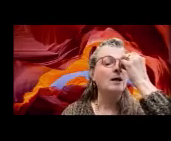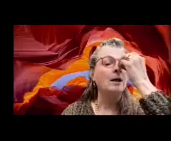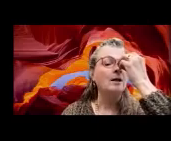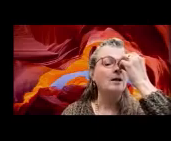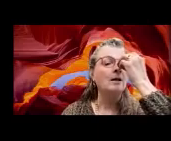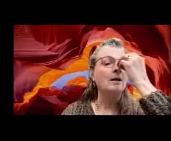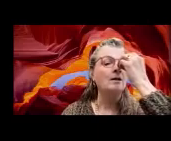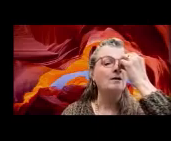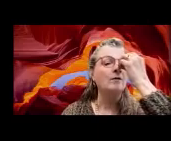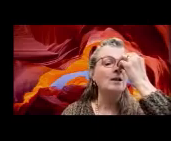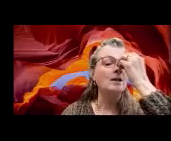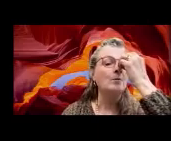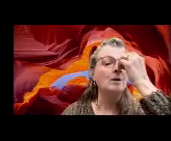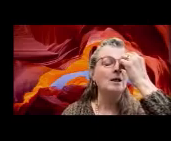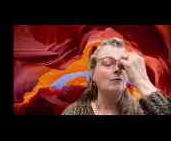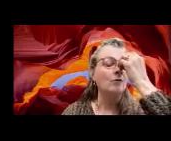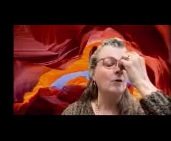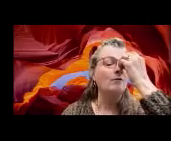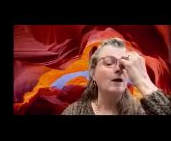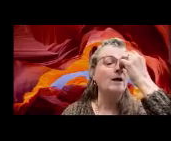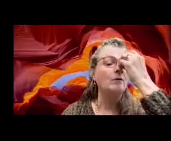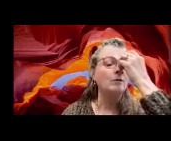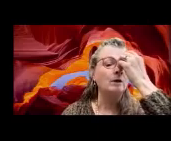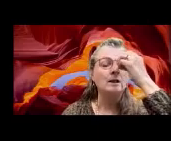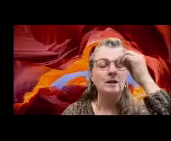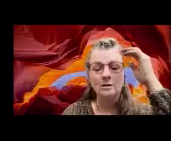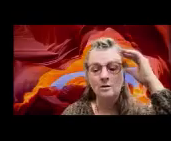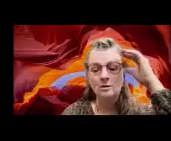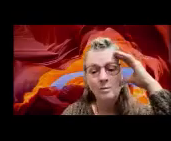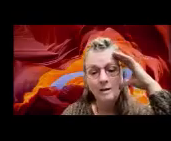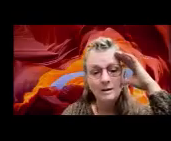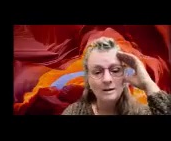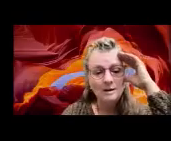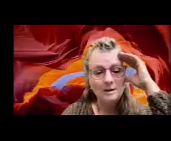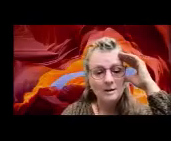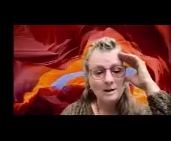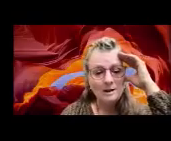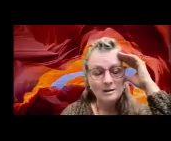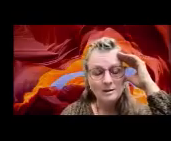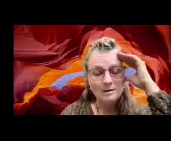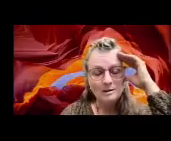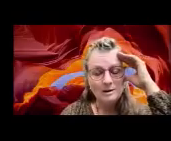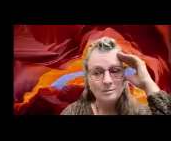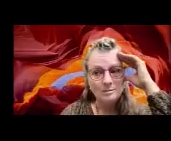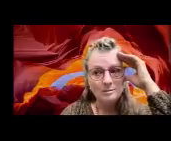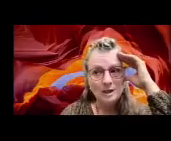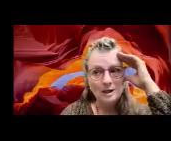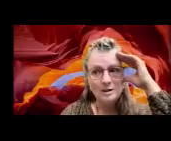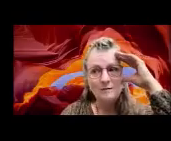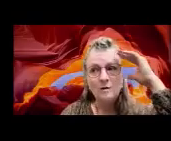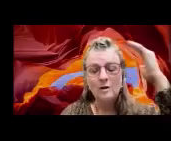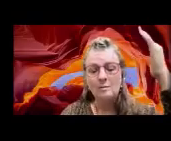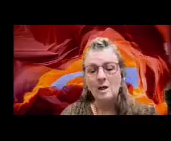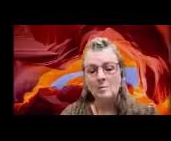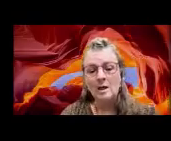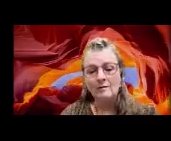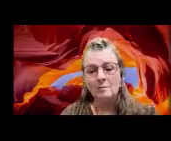die. And if that's happening at four and five, we really need to know about it and take out, even though they may or may not have